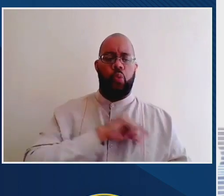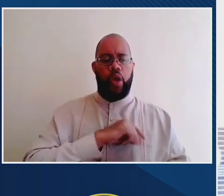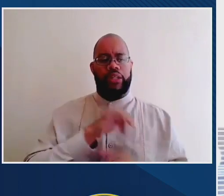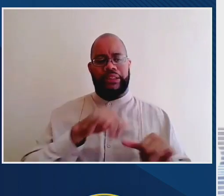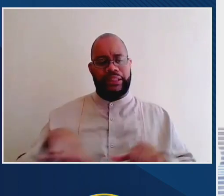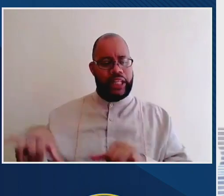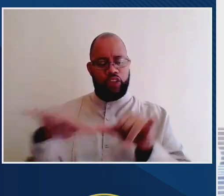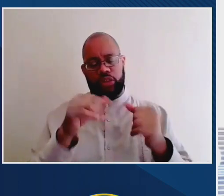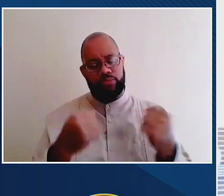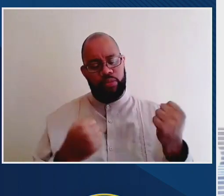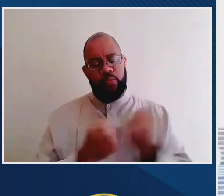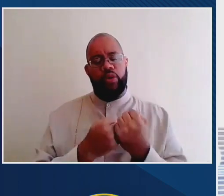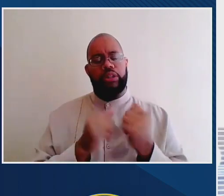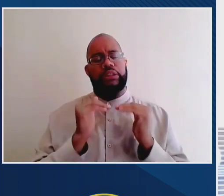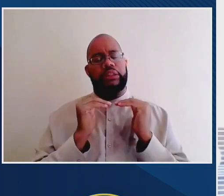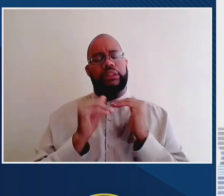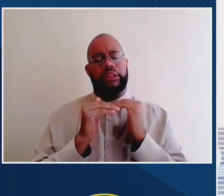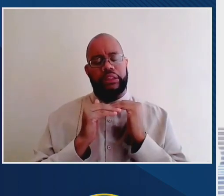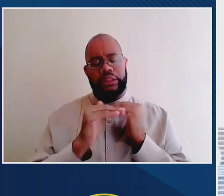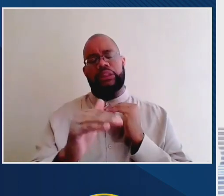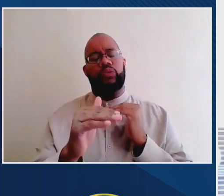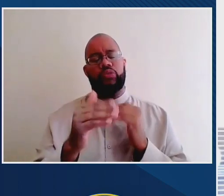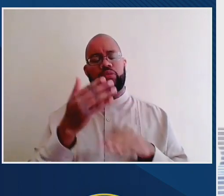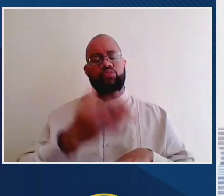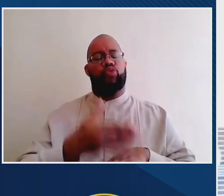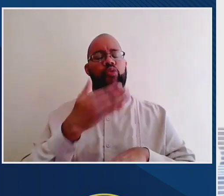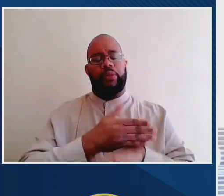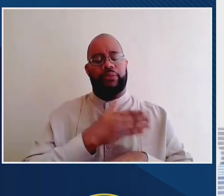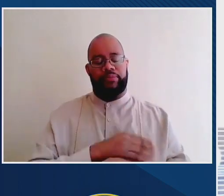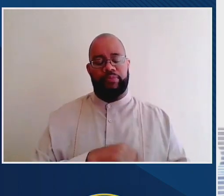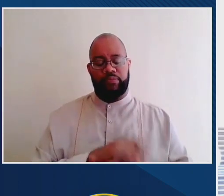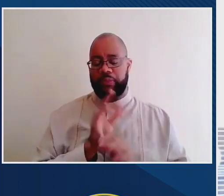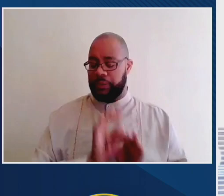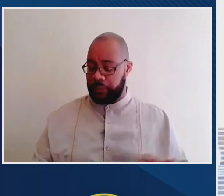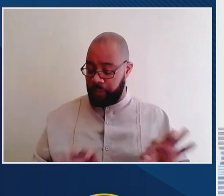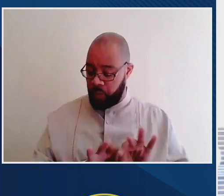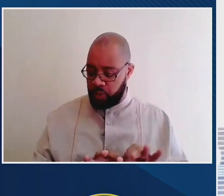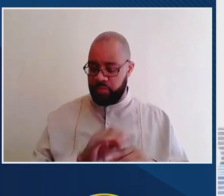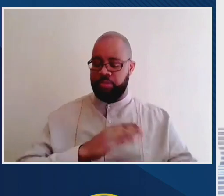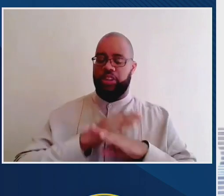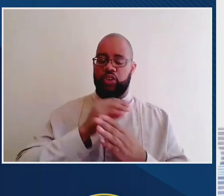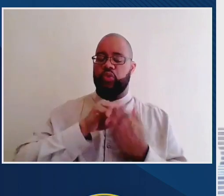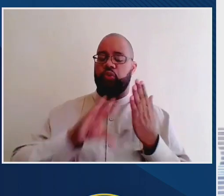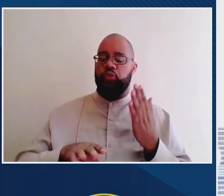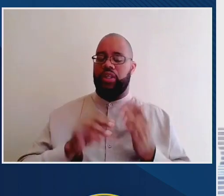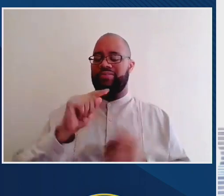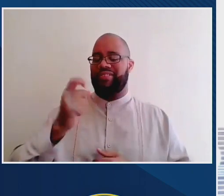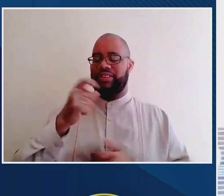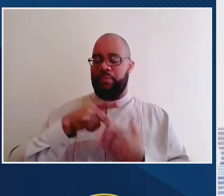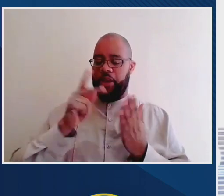continuous improvement. They're critical in protecting students and taxpayers, and we want to ensure that